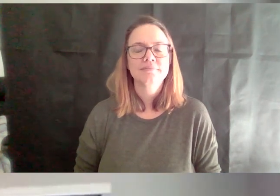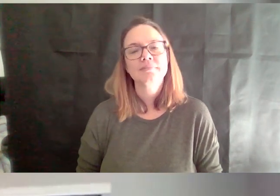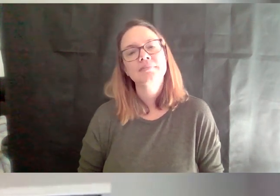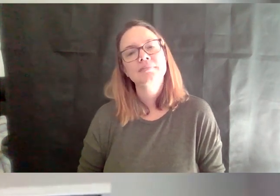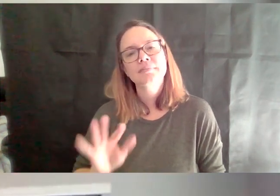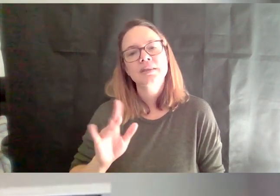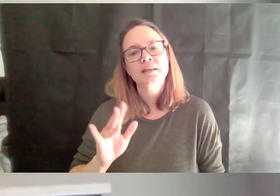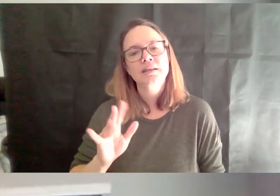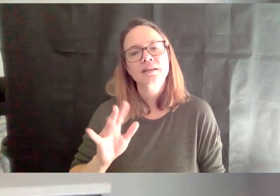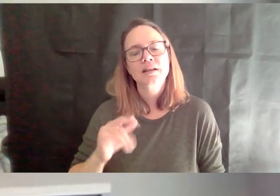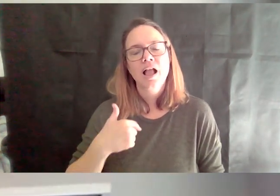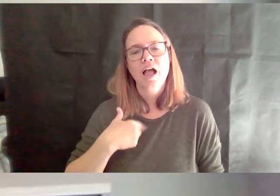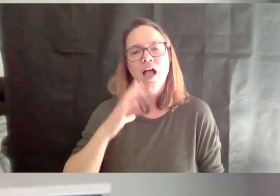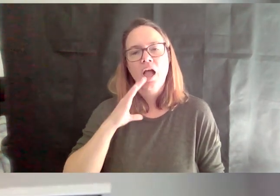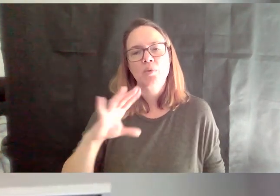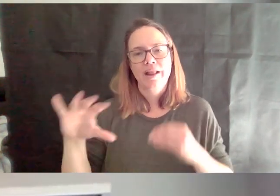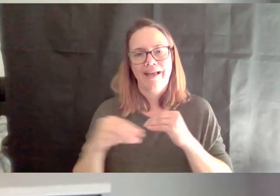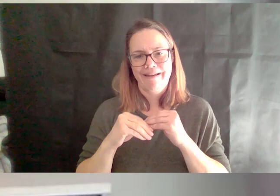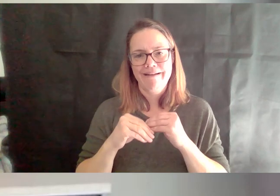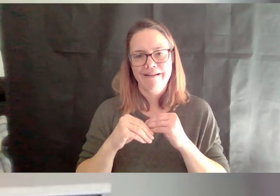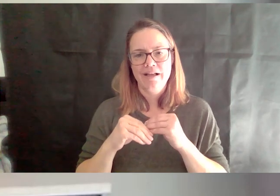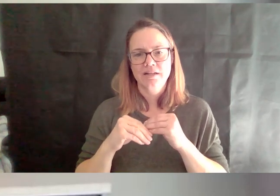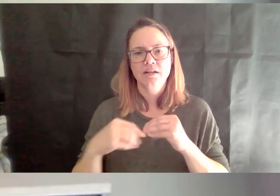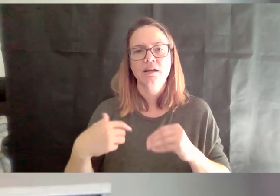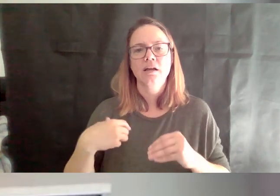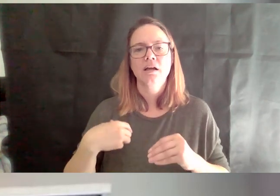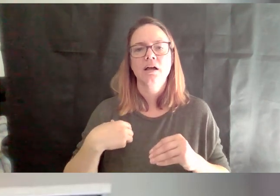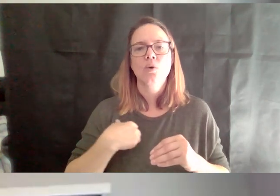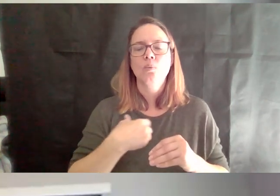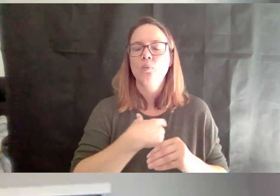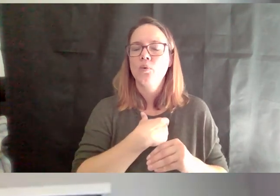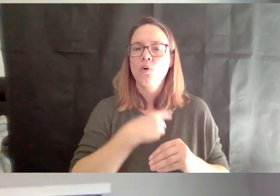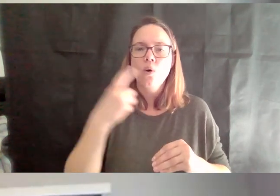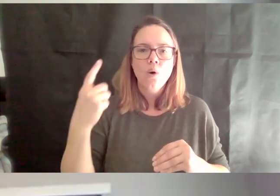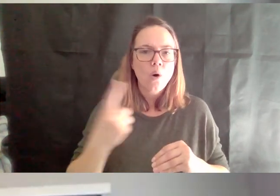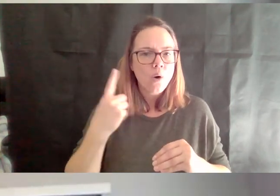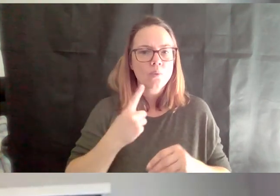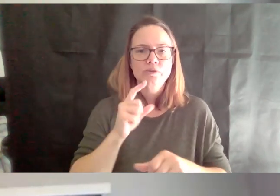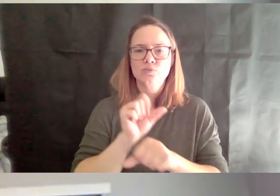I would just say that, you know, we are constantly working with the case managers,